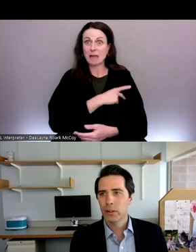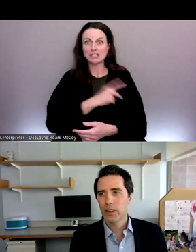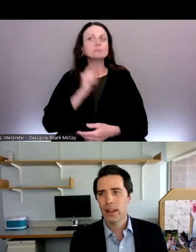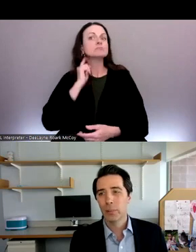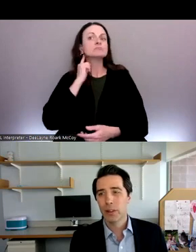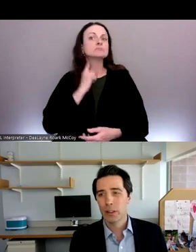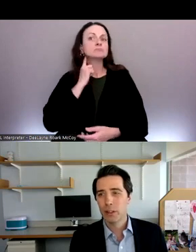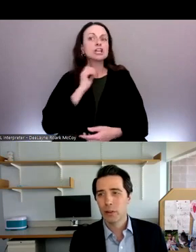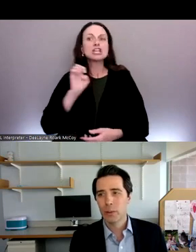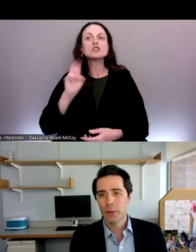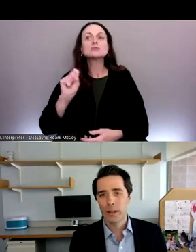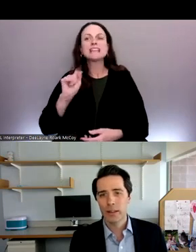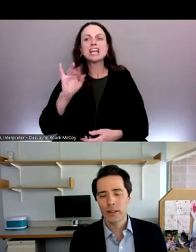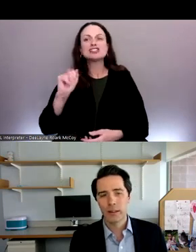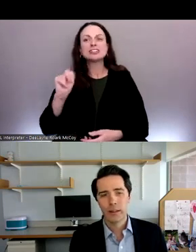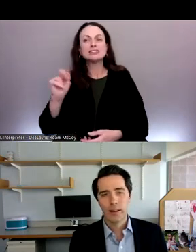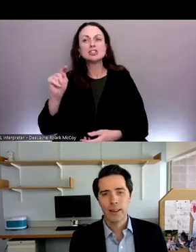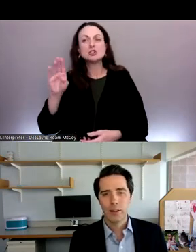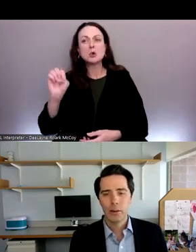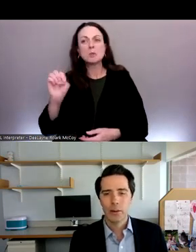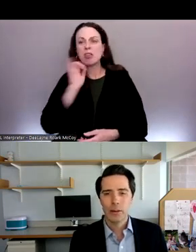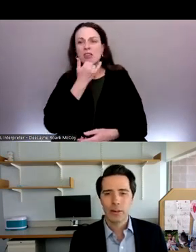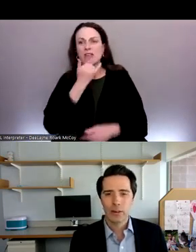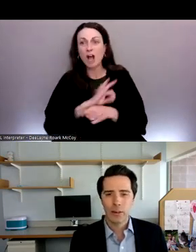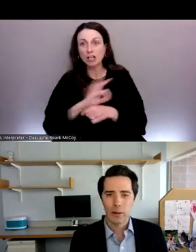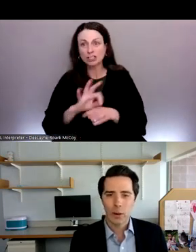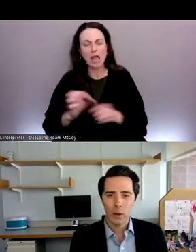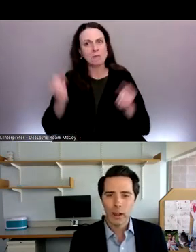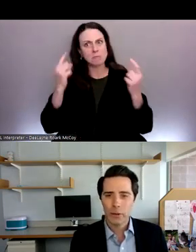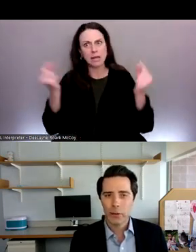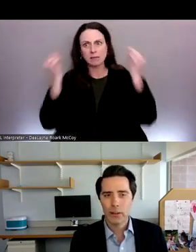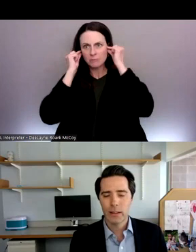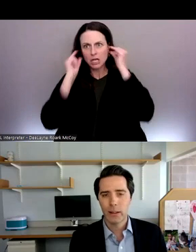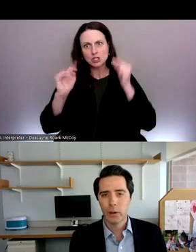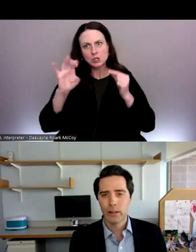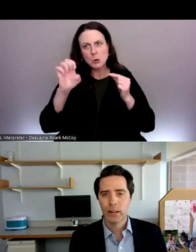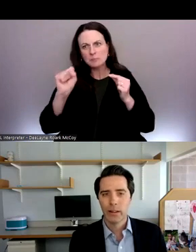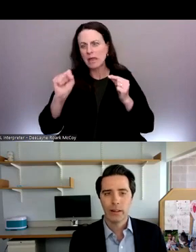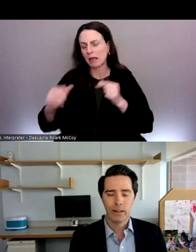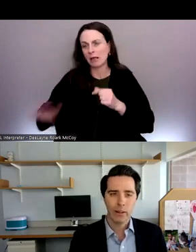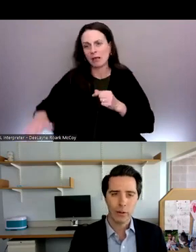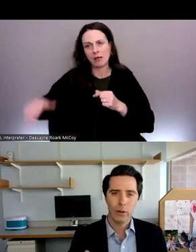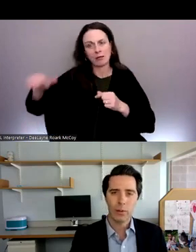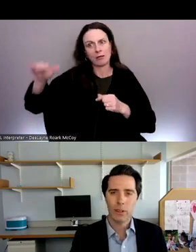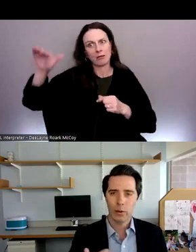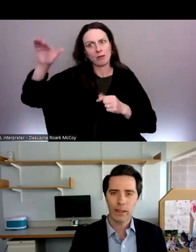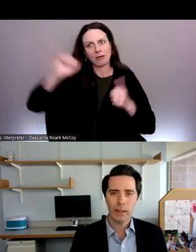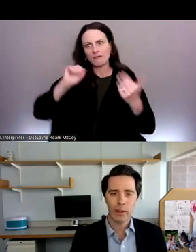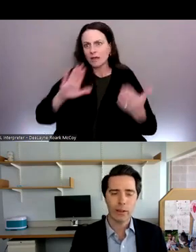dysfunction had a bunch of tubes placed and so her whole life she was dealing